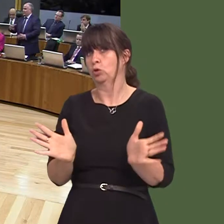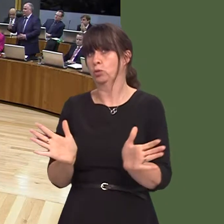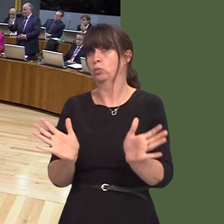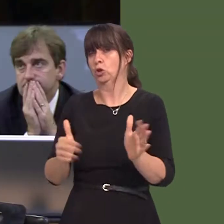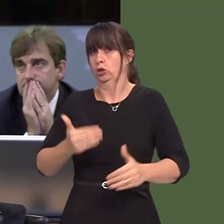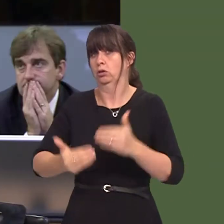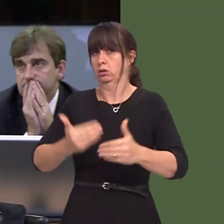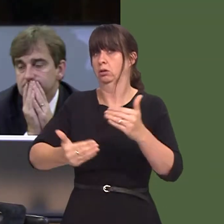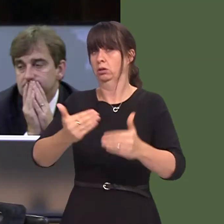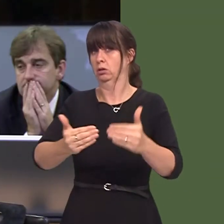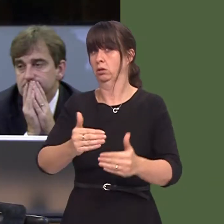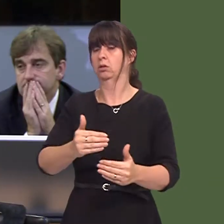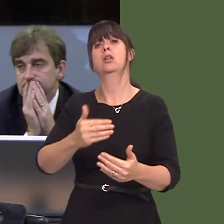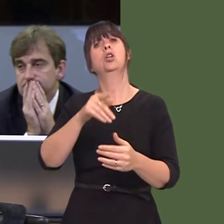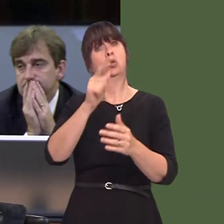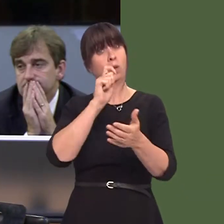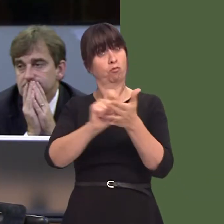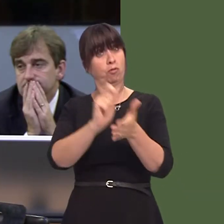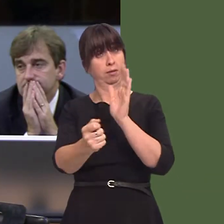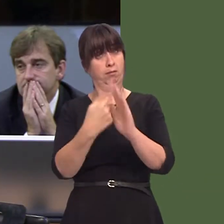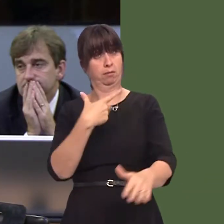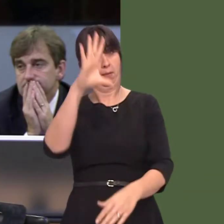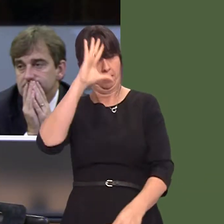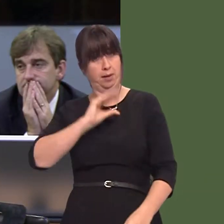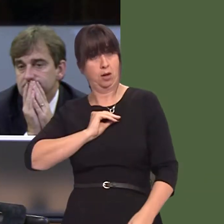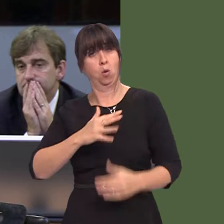So, I welcome that you will be writing to me with more information in this particular